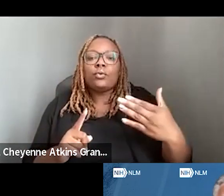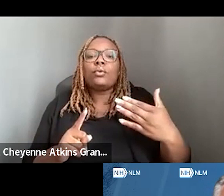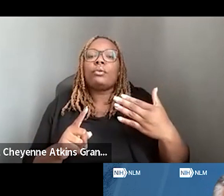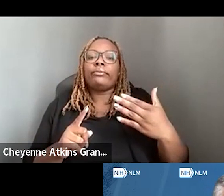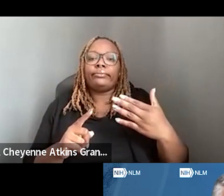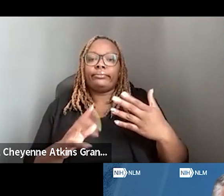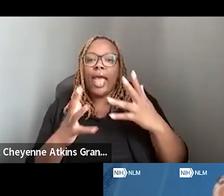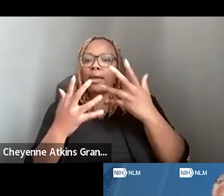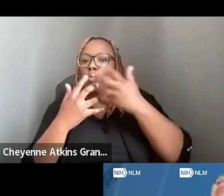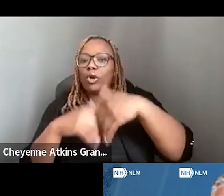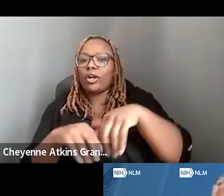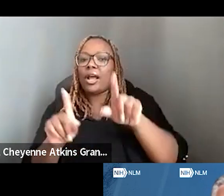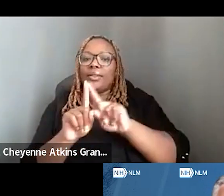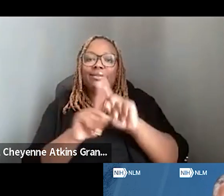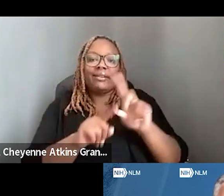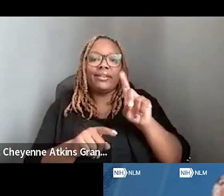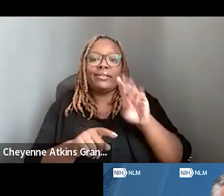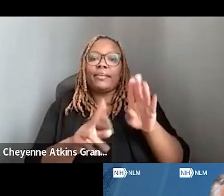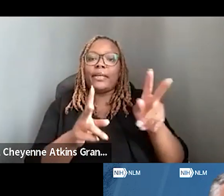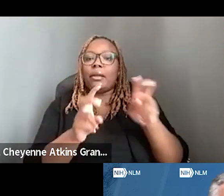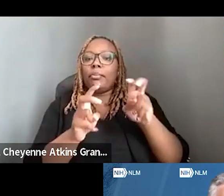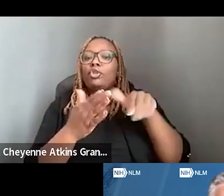with all these different databases and pulling your citations into your account.